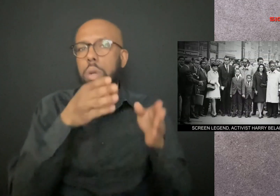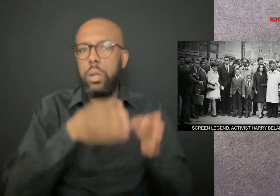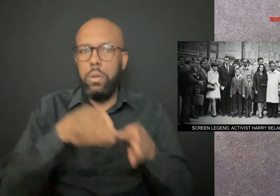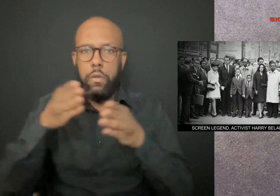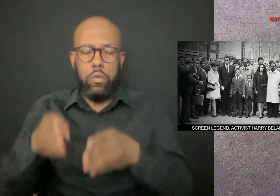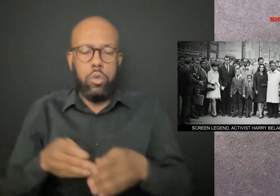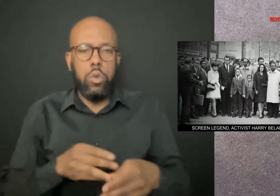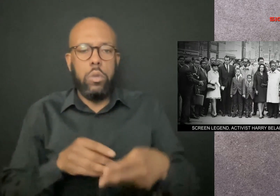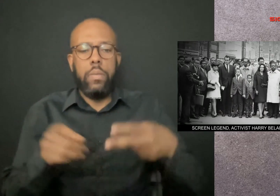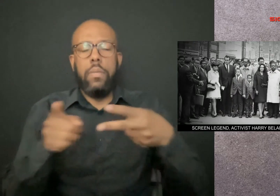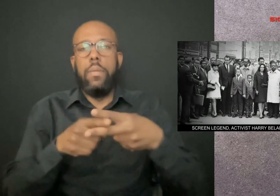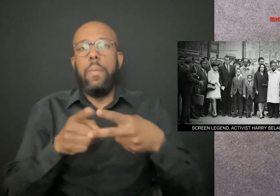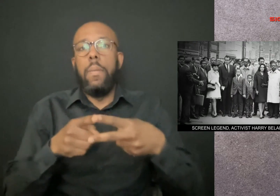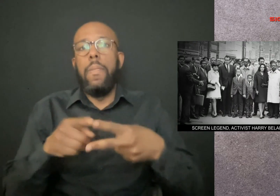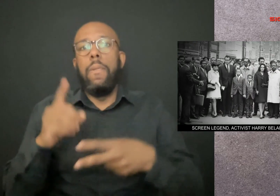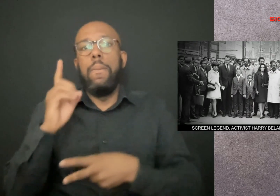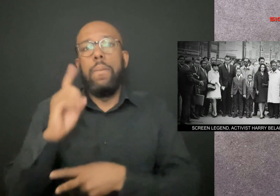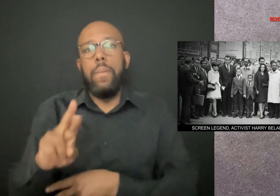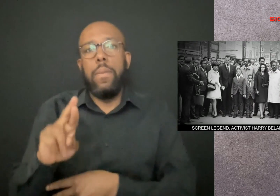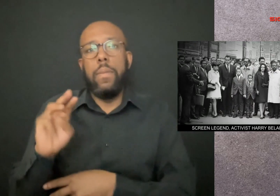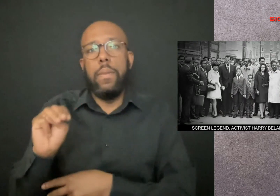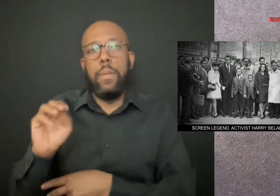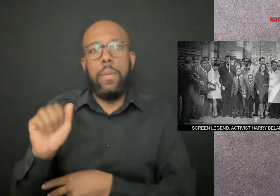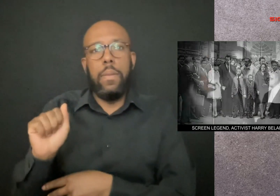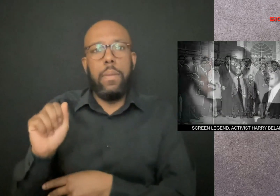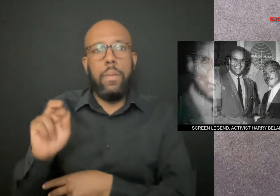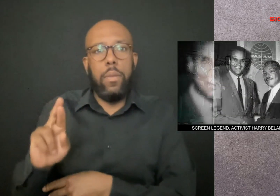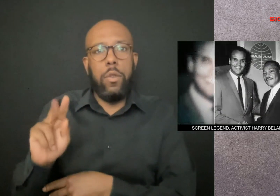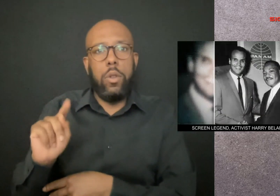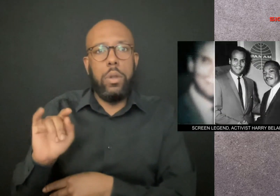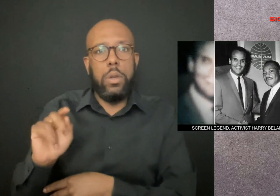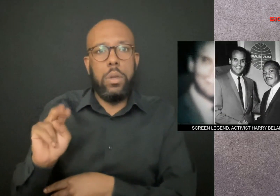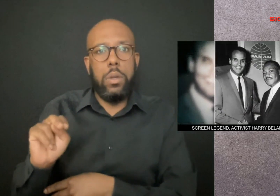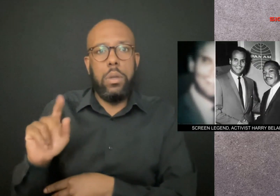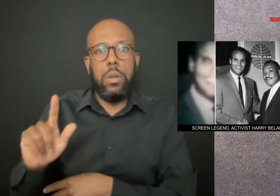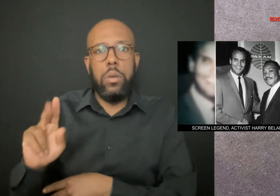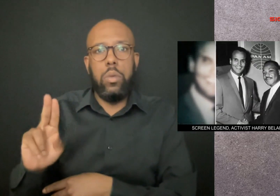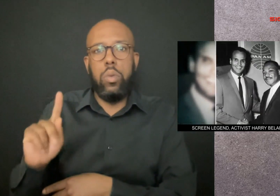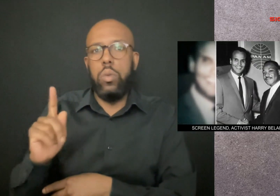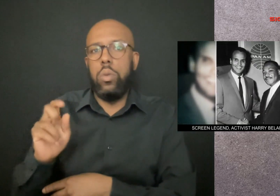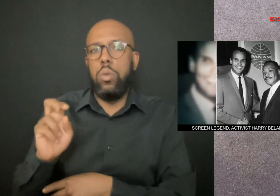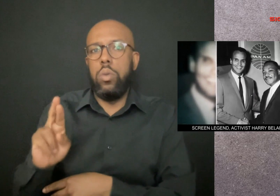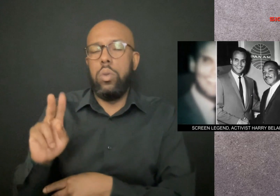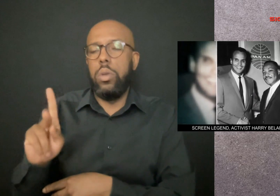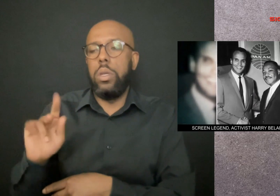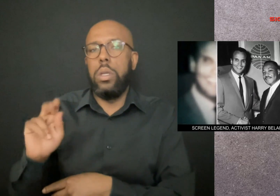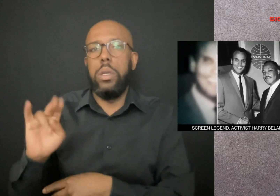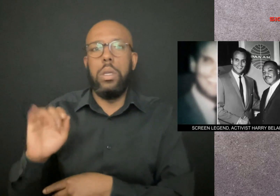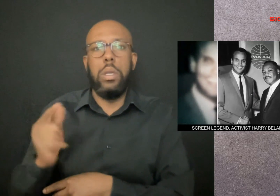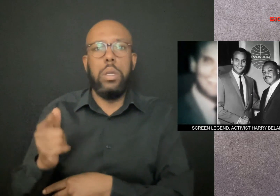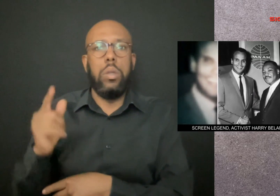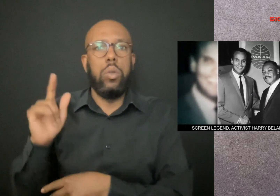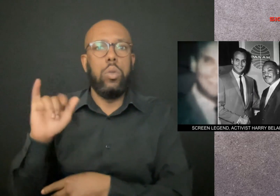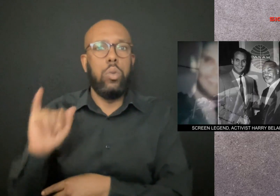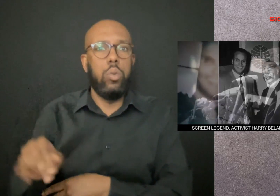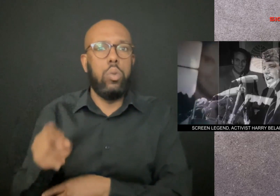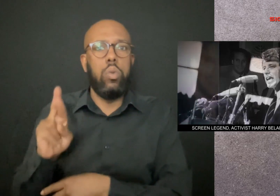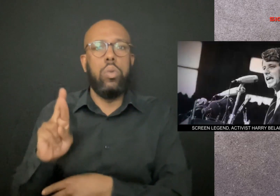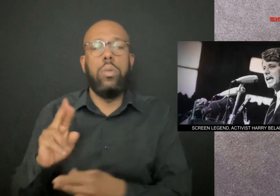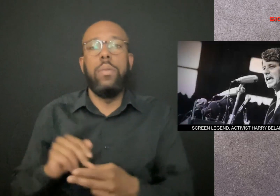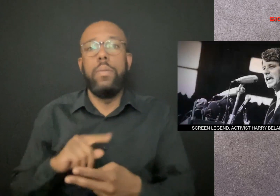and stood side-by-side with Doctor Martin Luther King Jr. and Bobby Kennedy